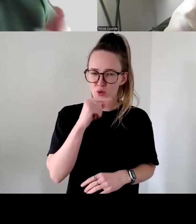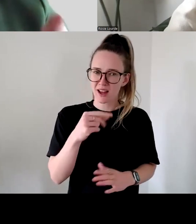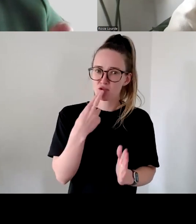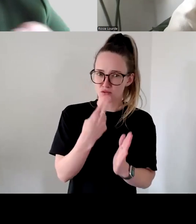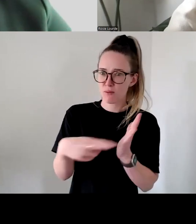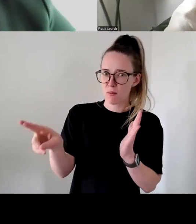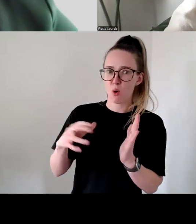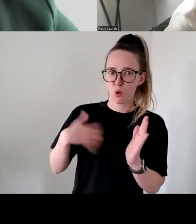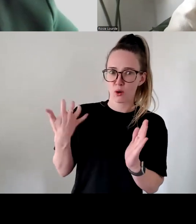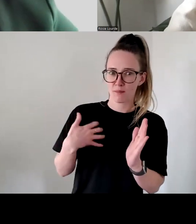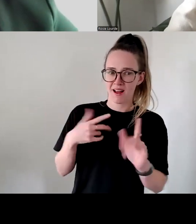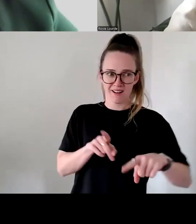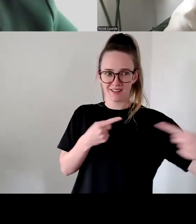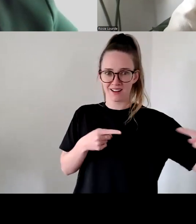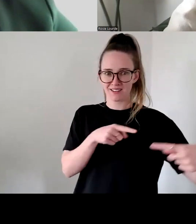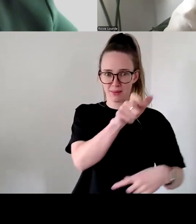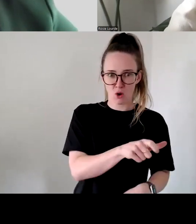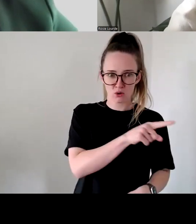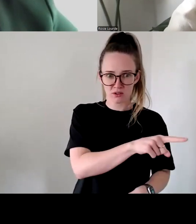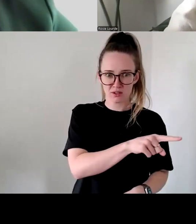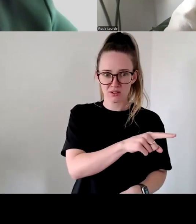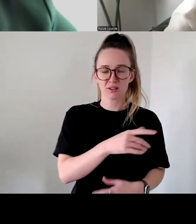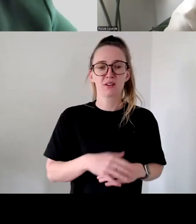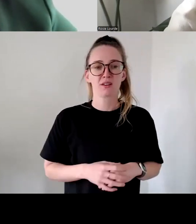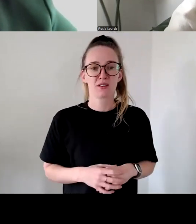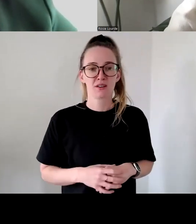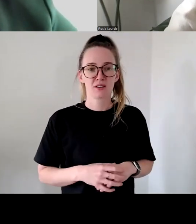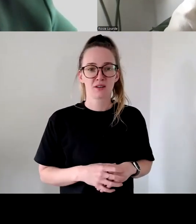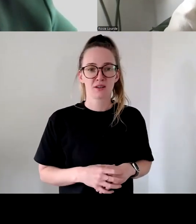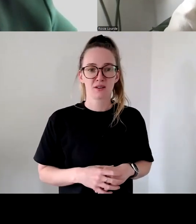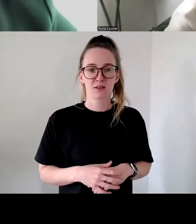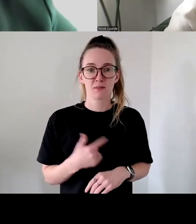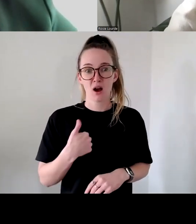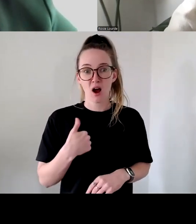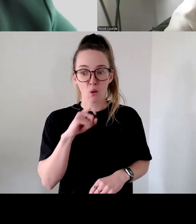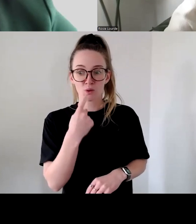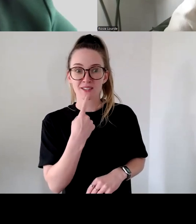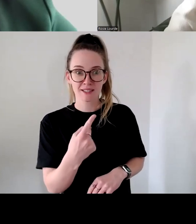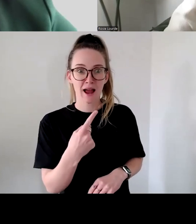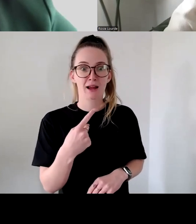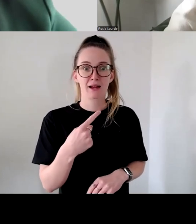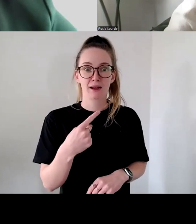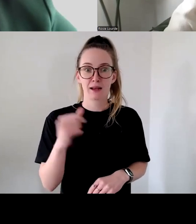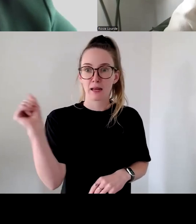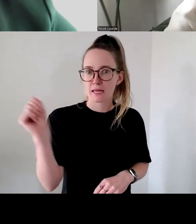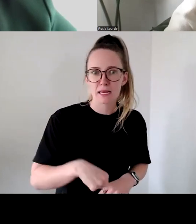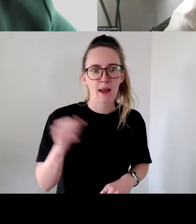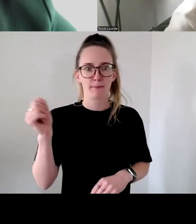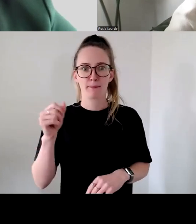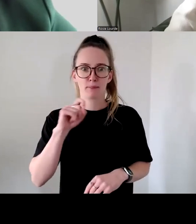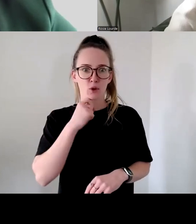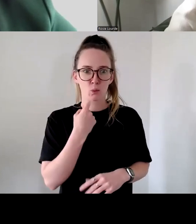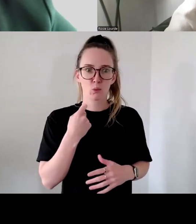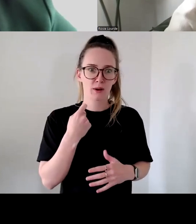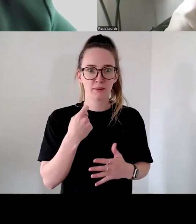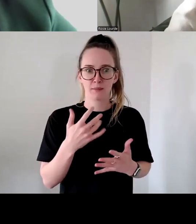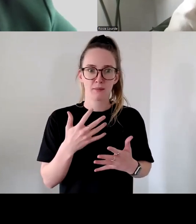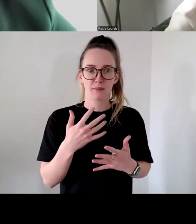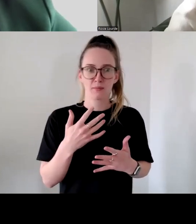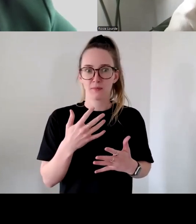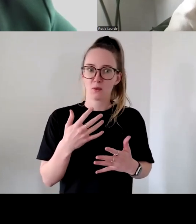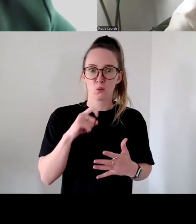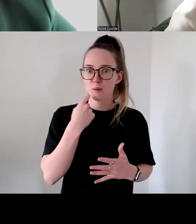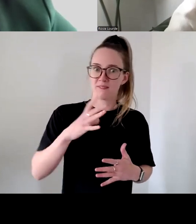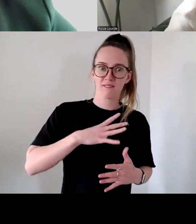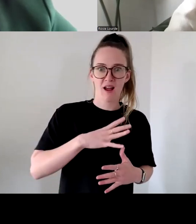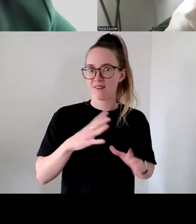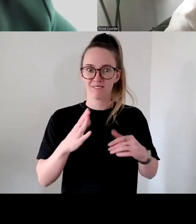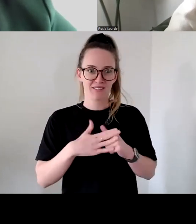employer. But I am not going to pretend, that is a big step to take. And it is complicated. That